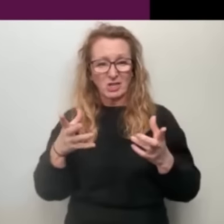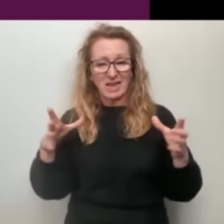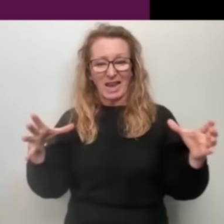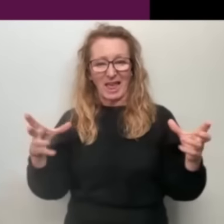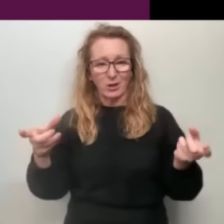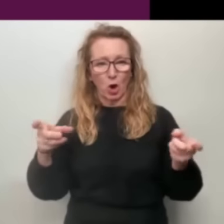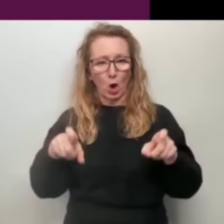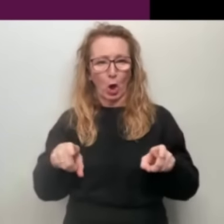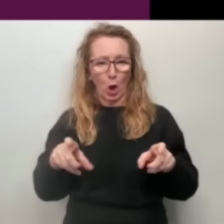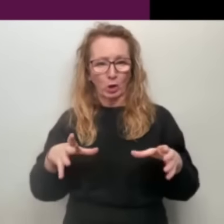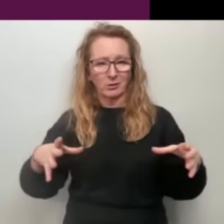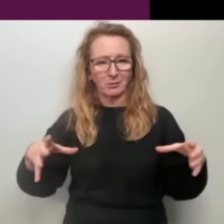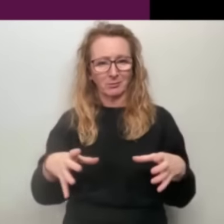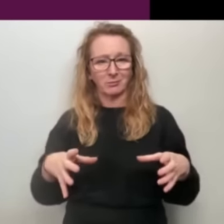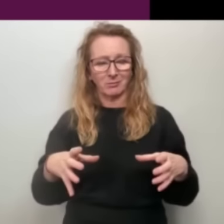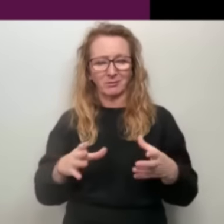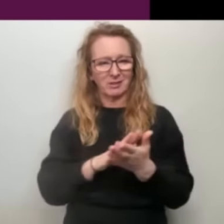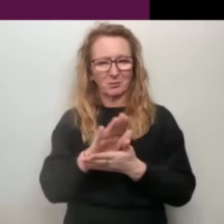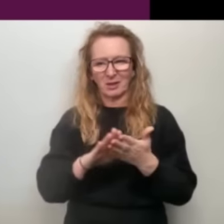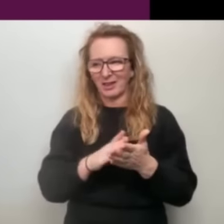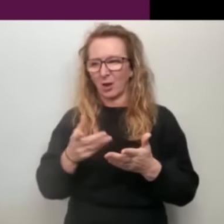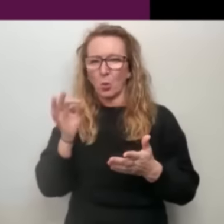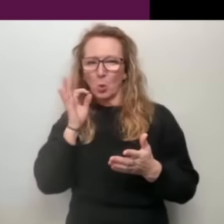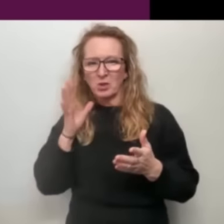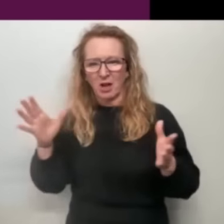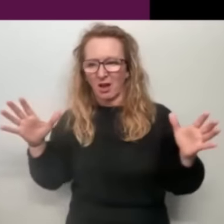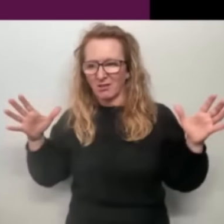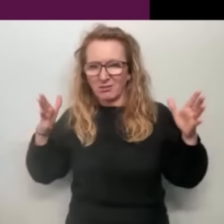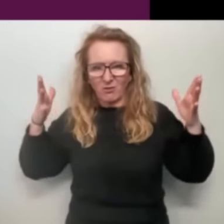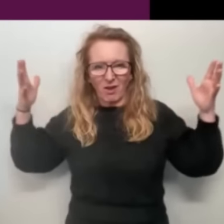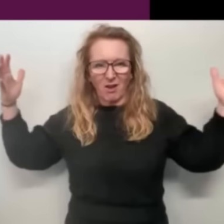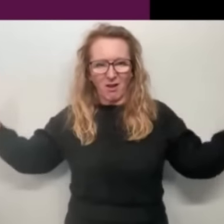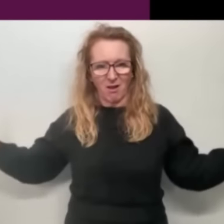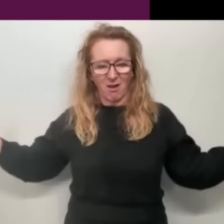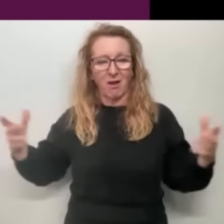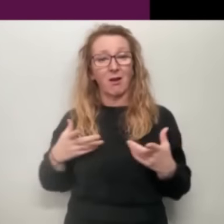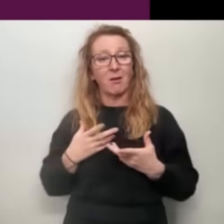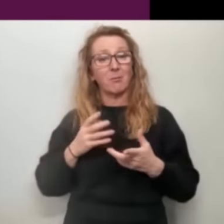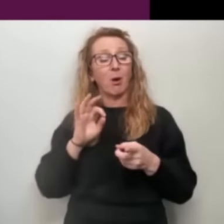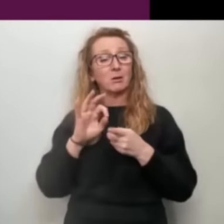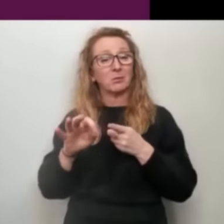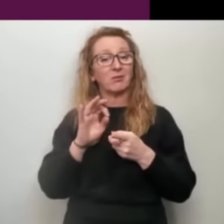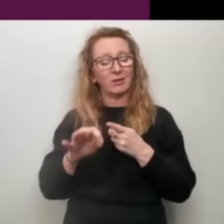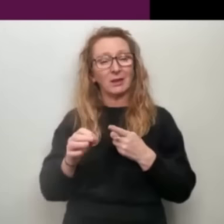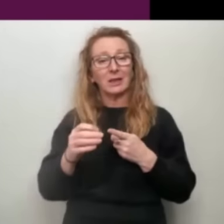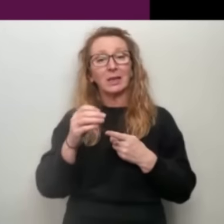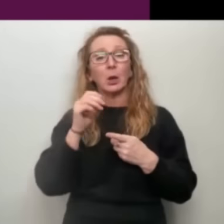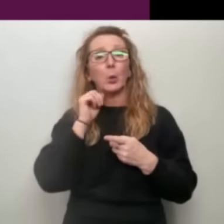You can see it here marked on the map, but more specifically we're gonna be speaking about an area